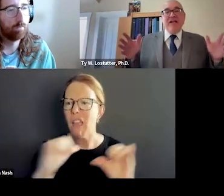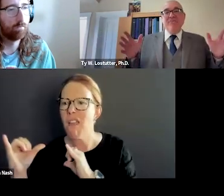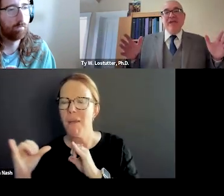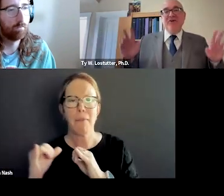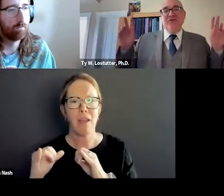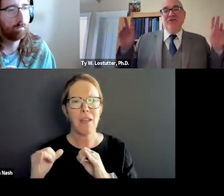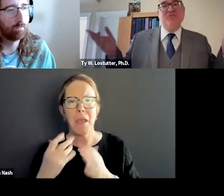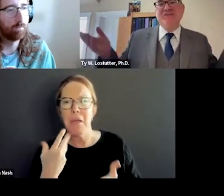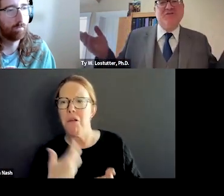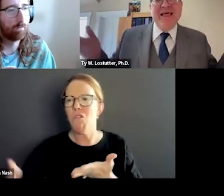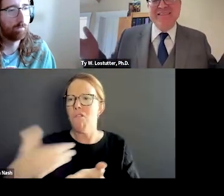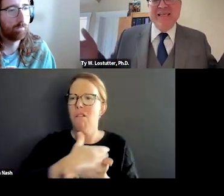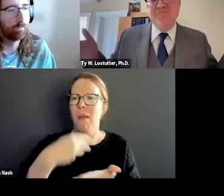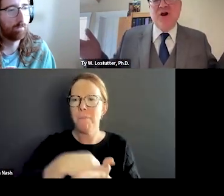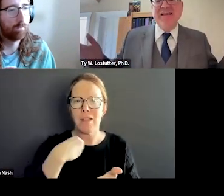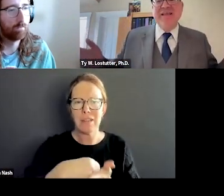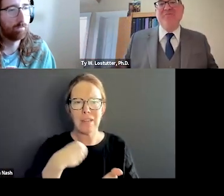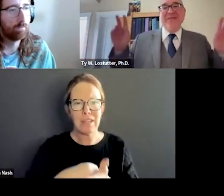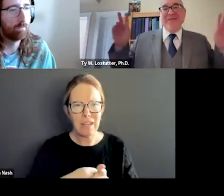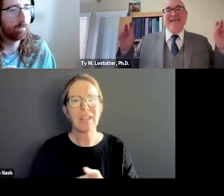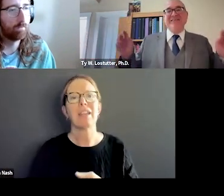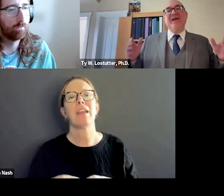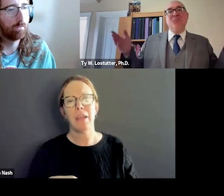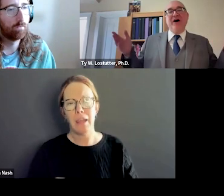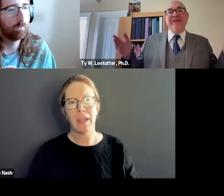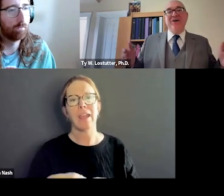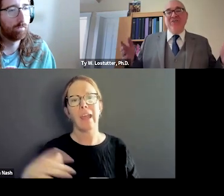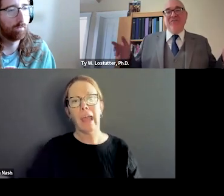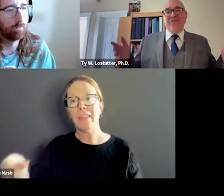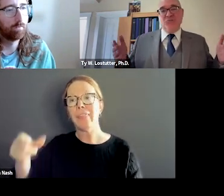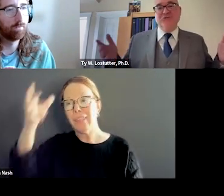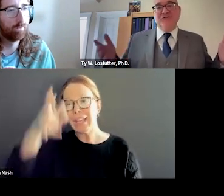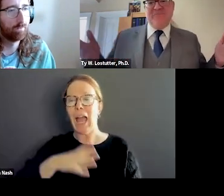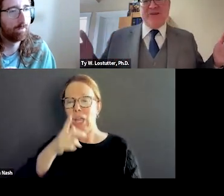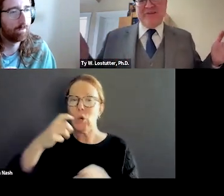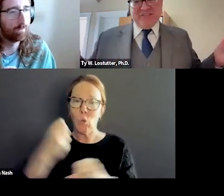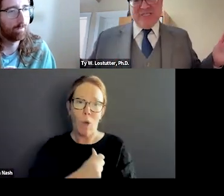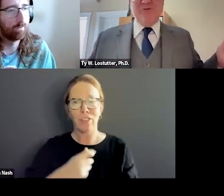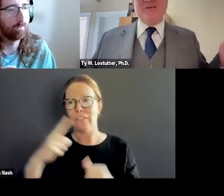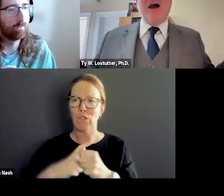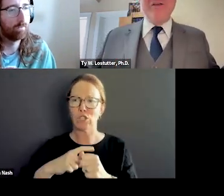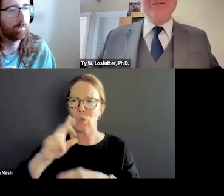moneymaker, which was a great last name for marketing people. His last. And the guy who won the first world championship, who was a college